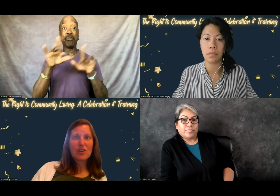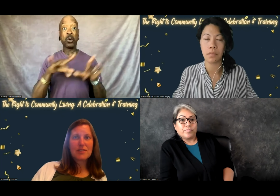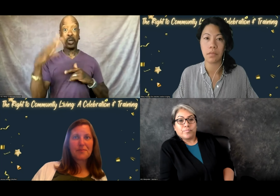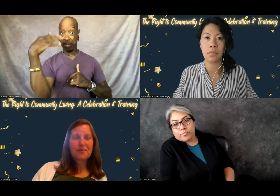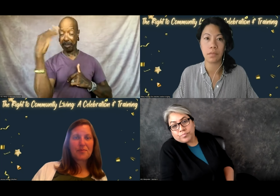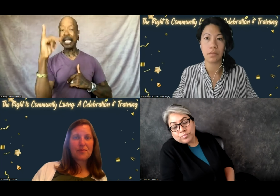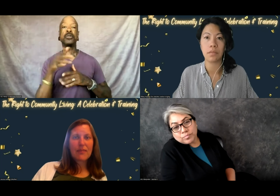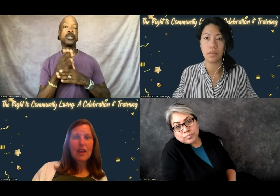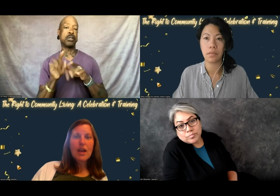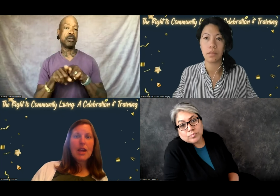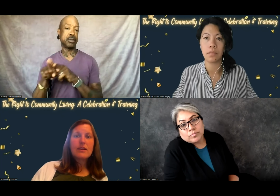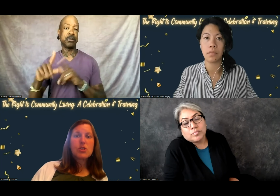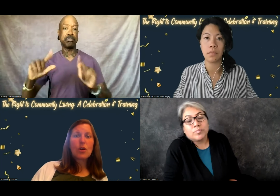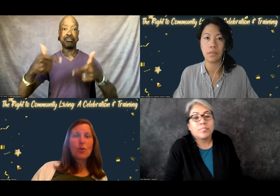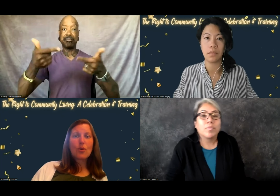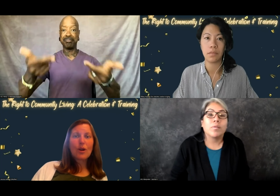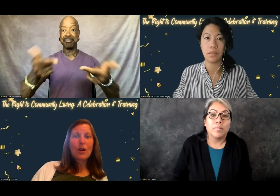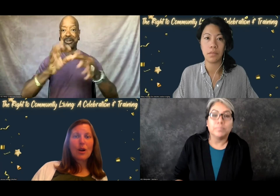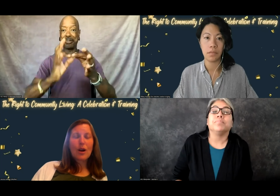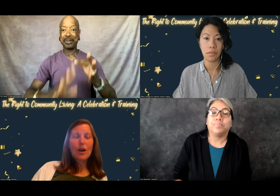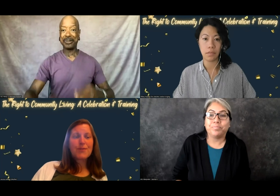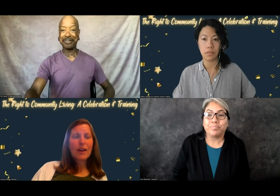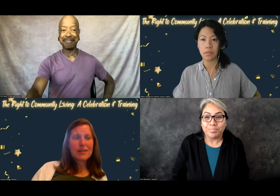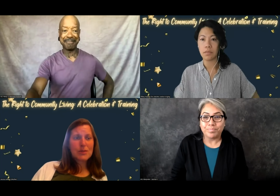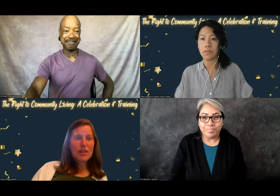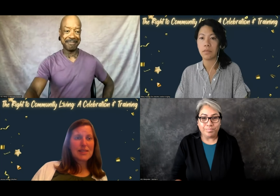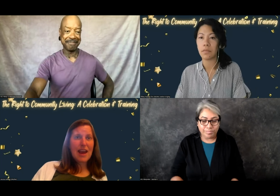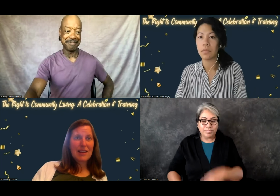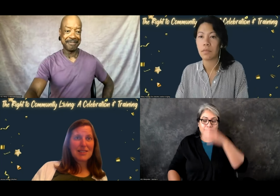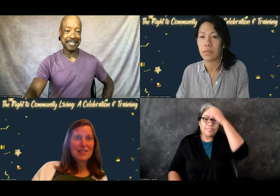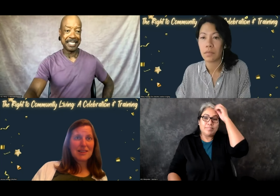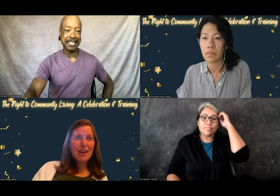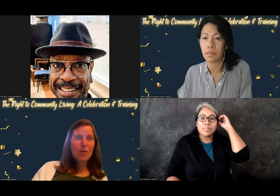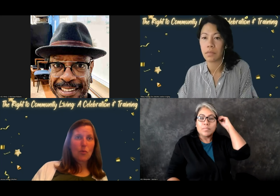sheets and we will add resources there. We will also